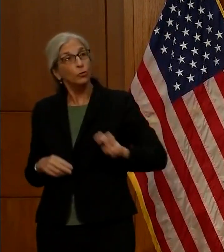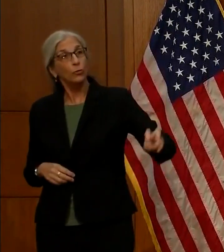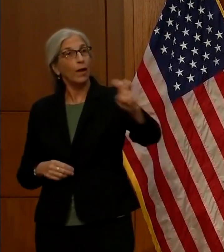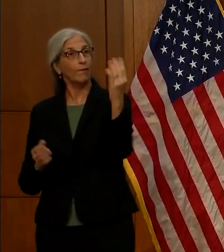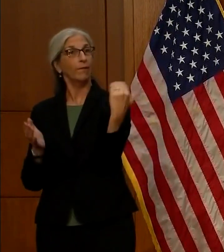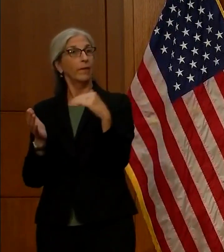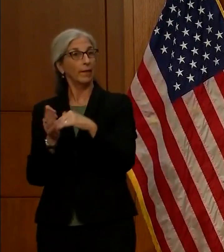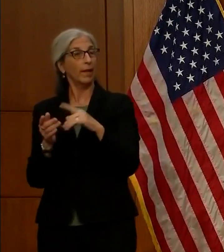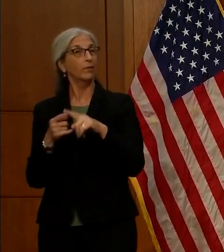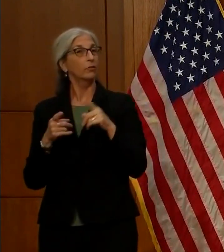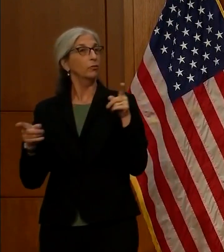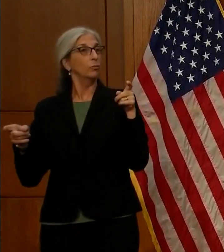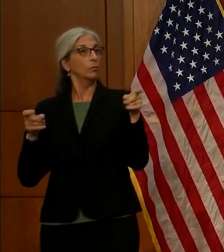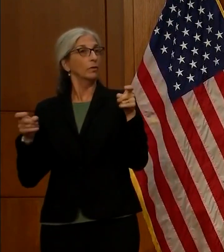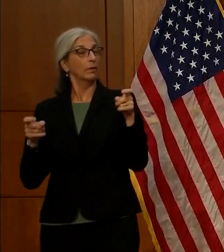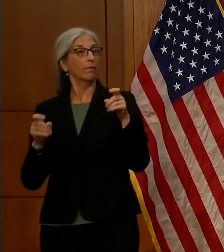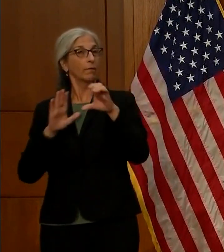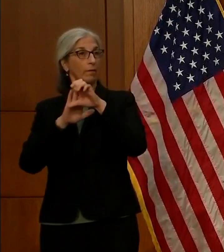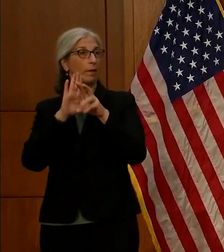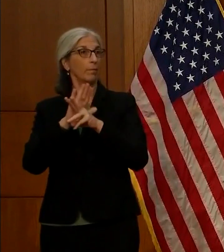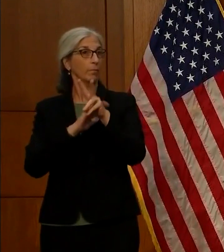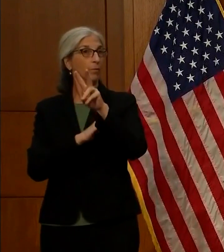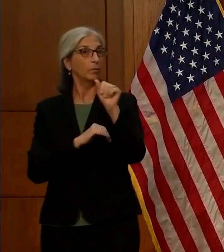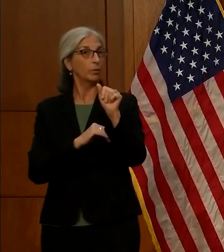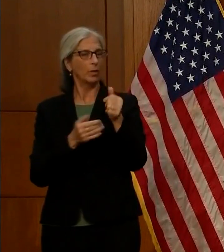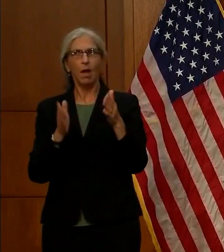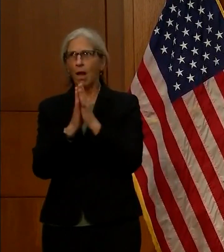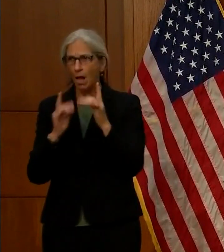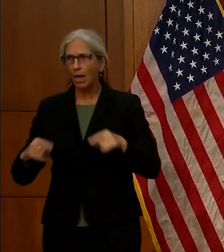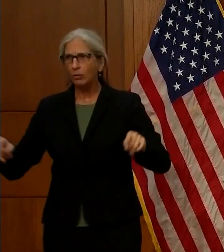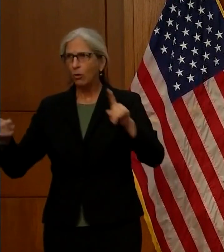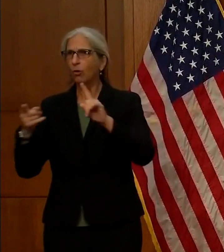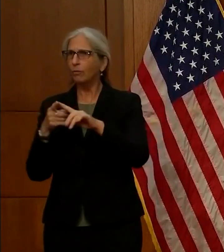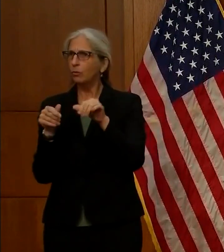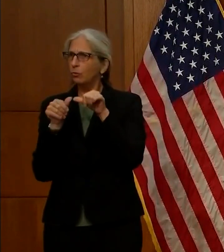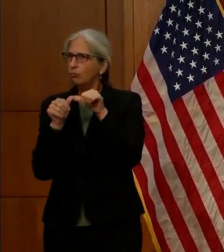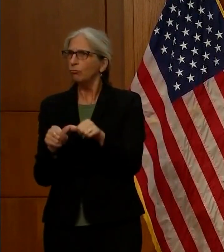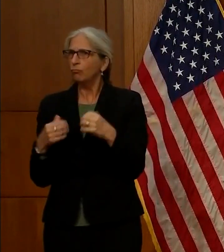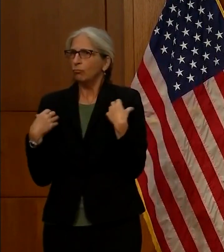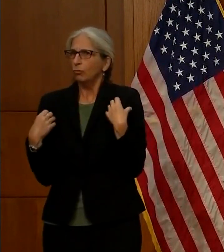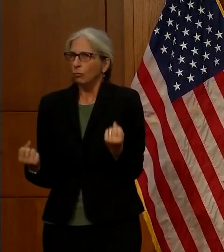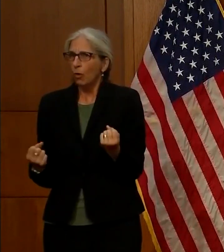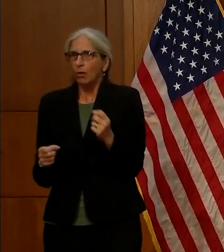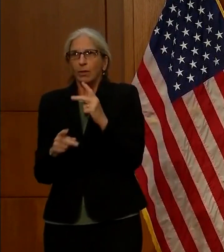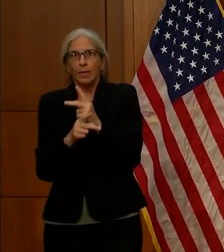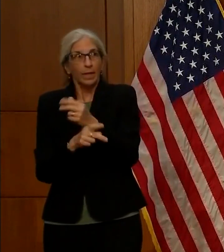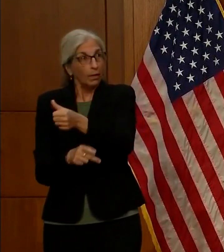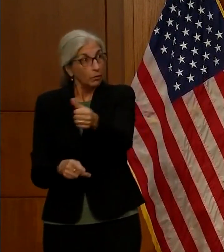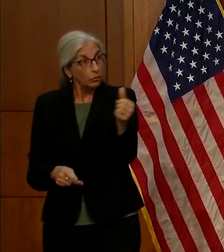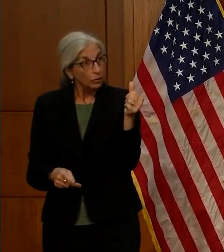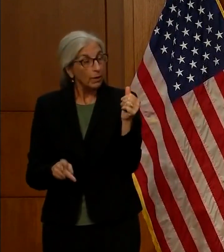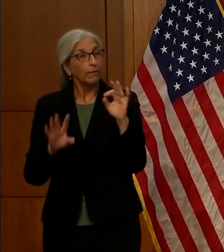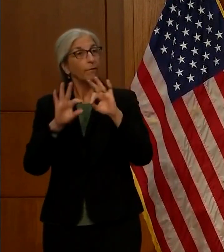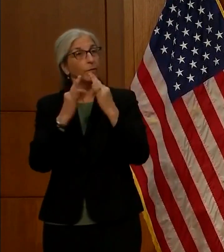GOVERN IN THE COMMONWEALTH OF VIRGINIA AND I IN THE MEANTIME I JUST- ASK ALL OF YOU TO CONTINUE TO DO WHAT YOU'RE